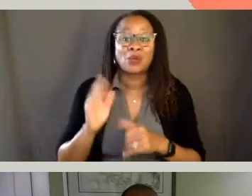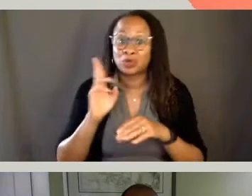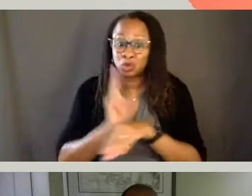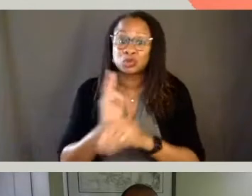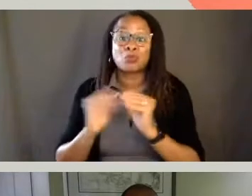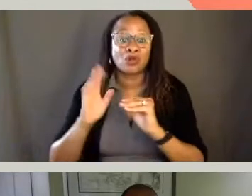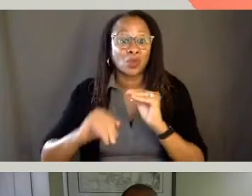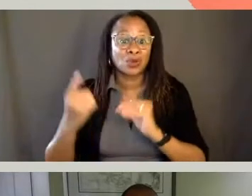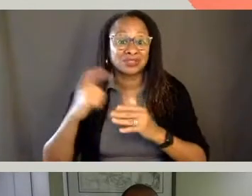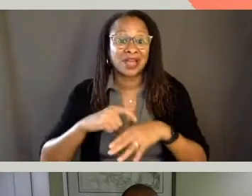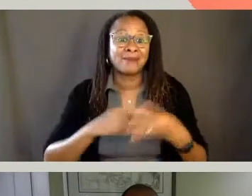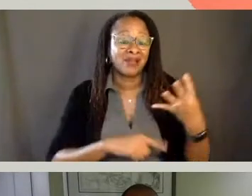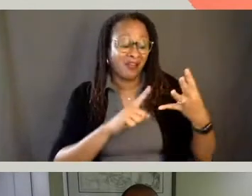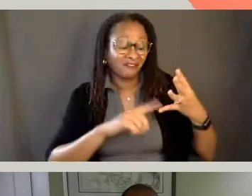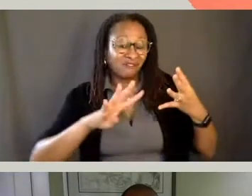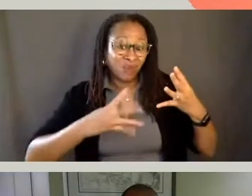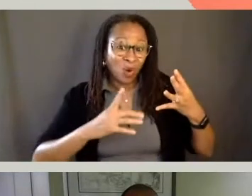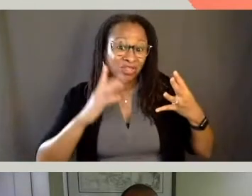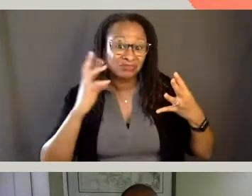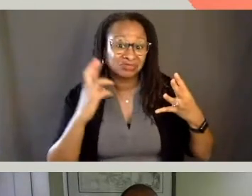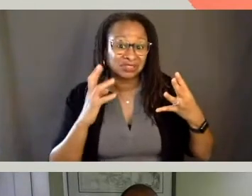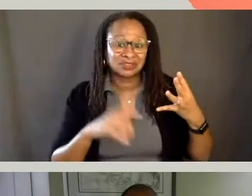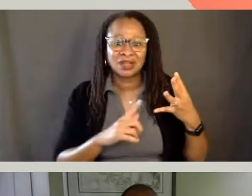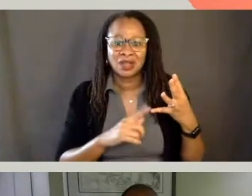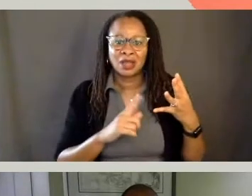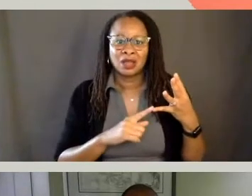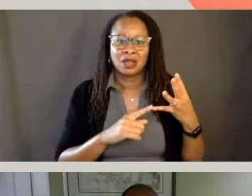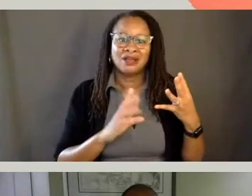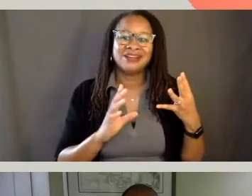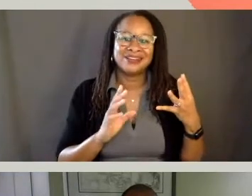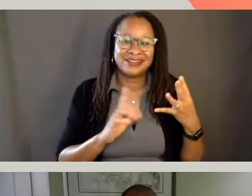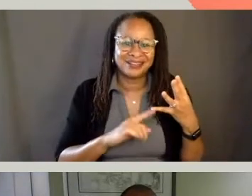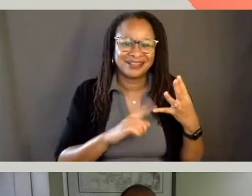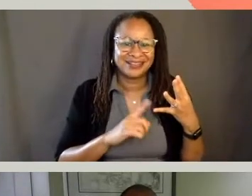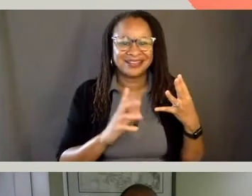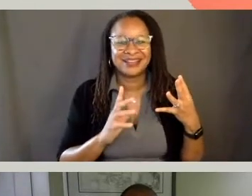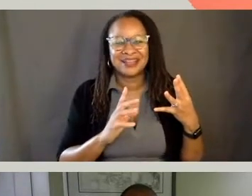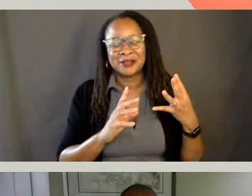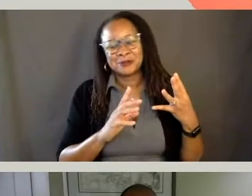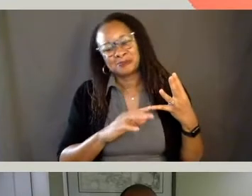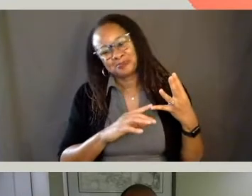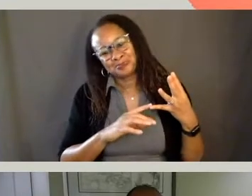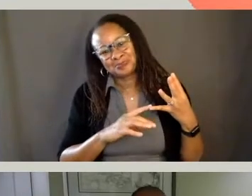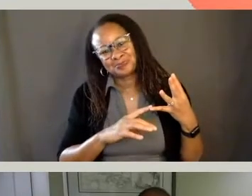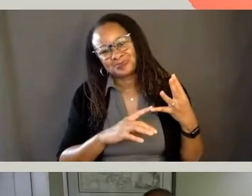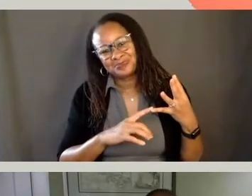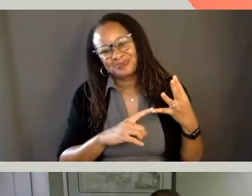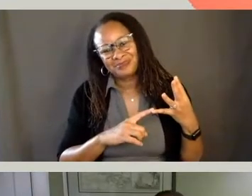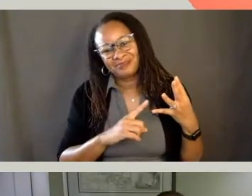And fourthly, if that's a word, let's make the experts in the story